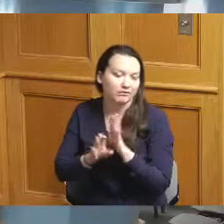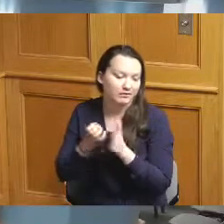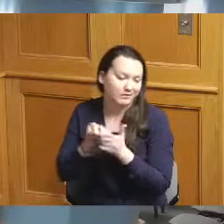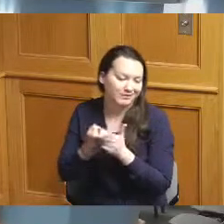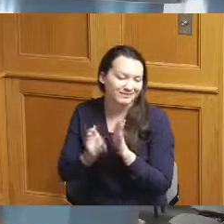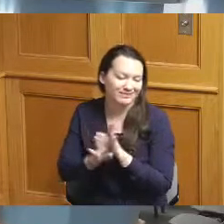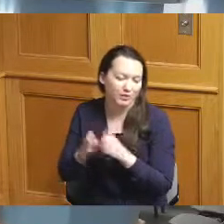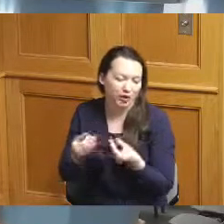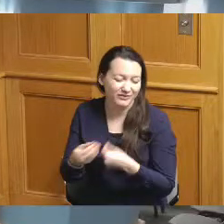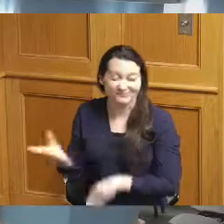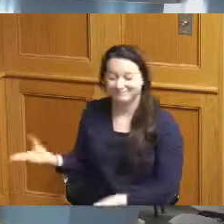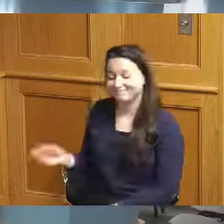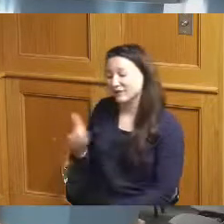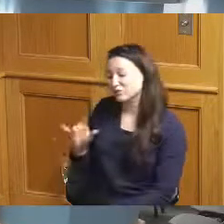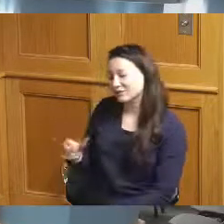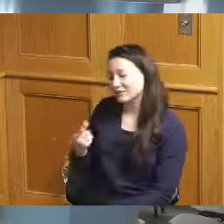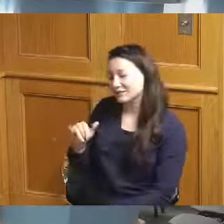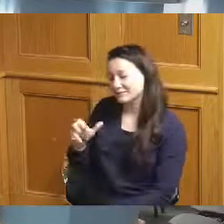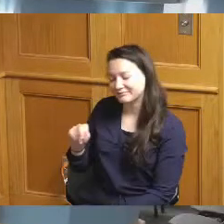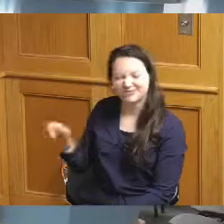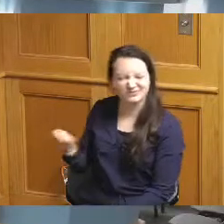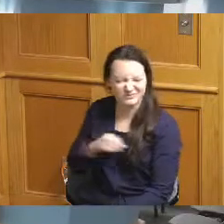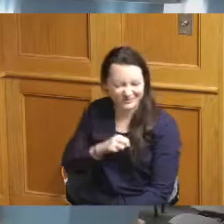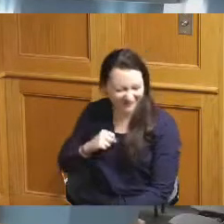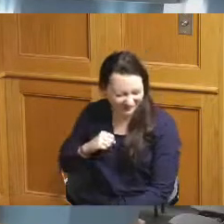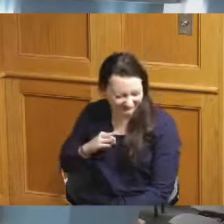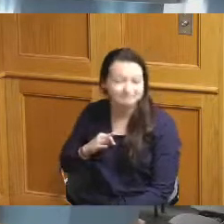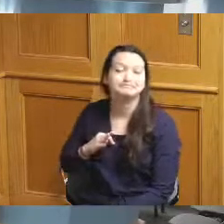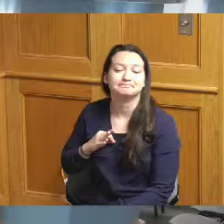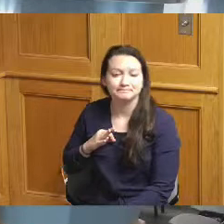have it with me here today Ashley Gibson one of our staff members and I also want to point out